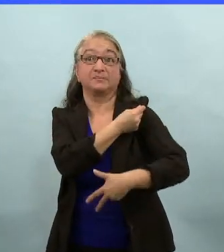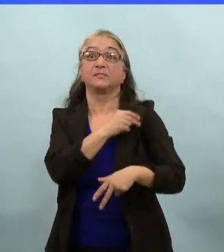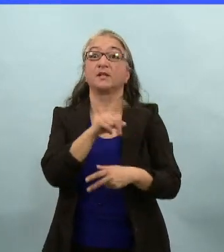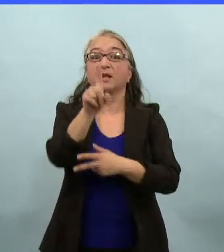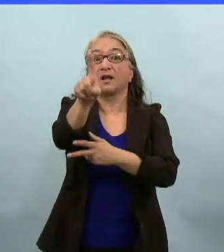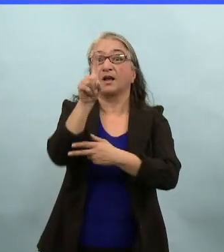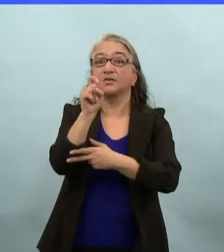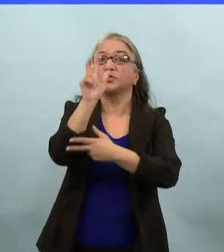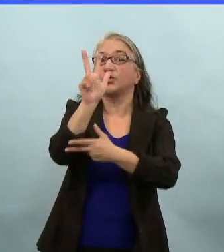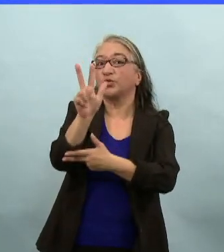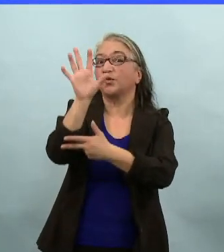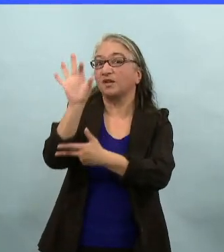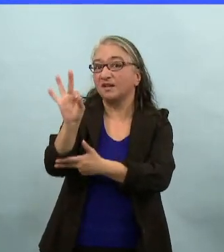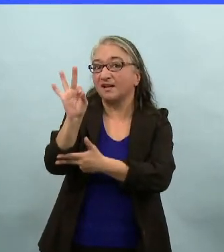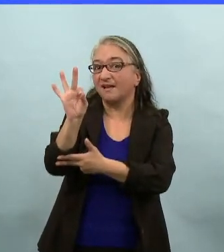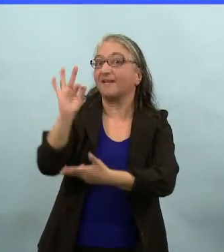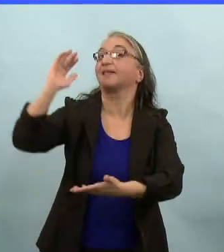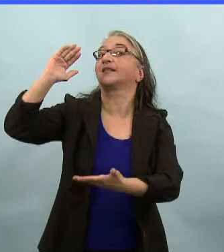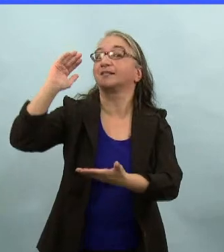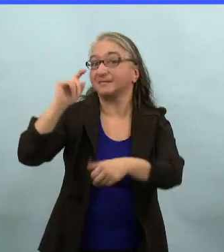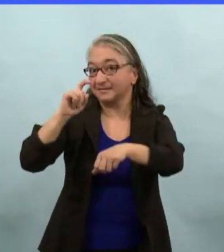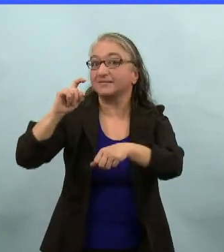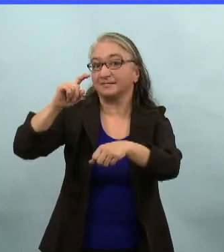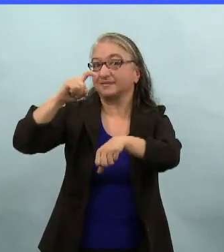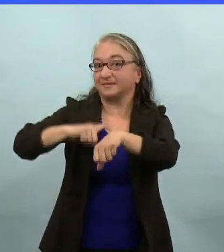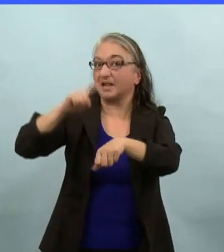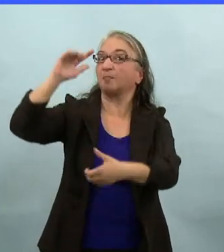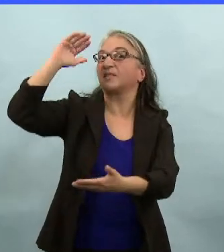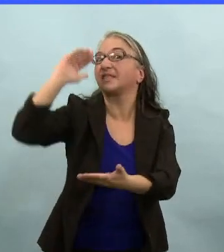you get the third dose there's more information coming out every day that we need to take into